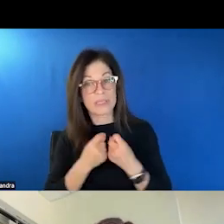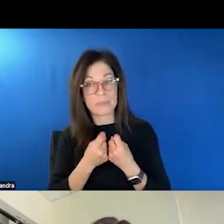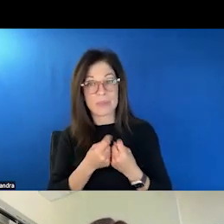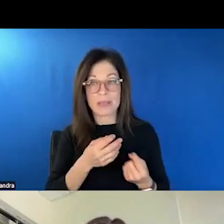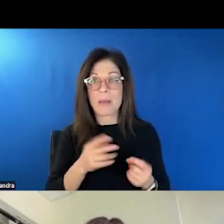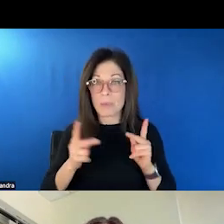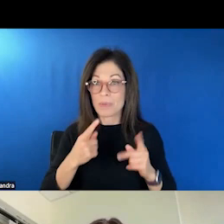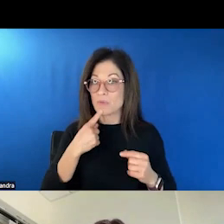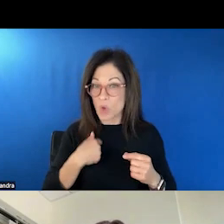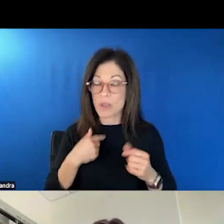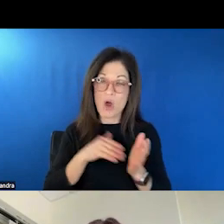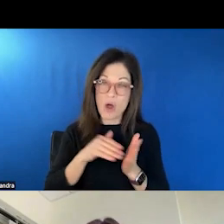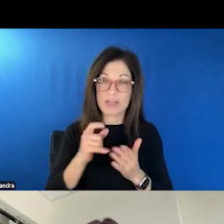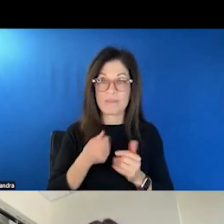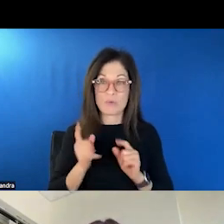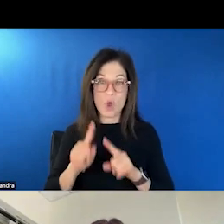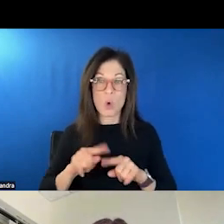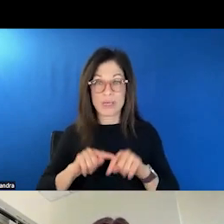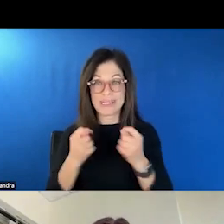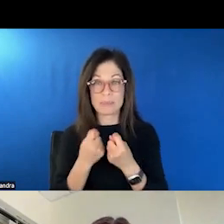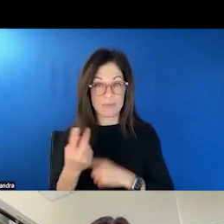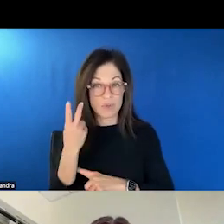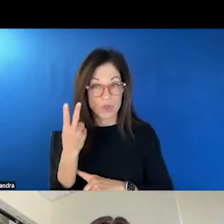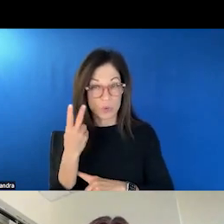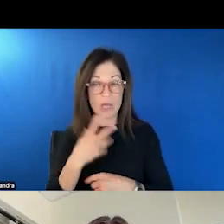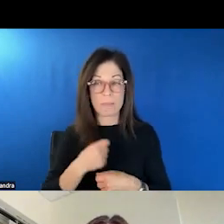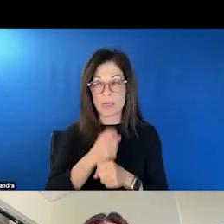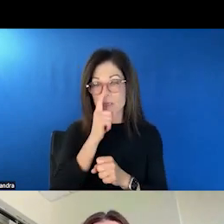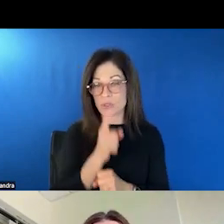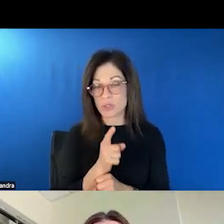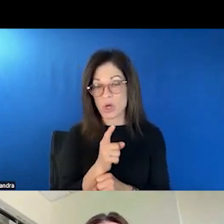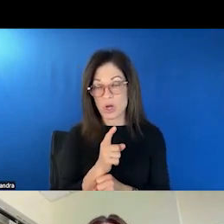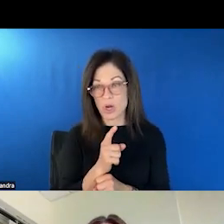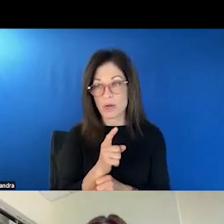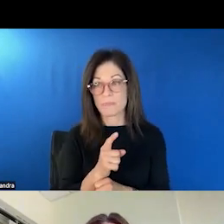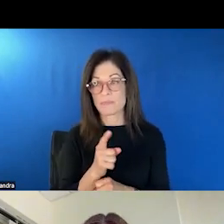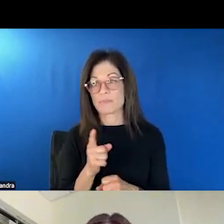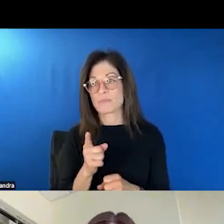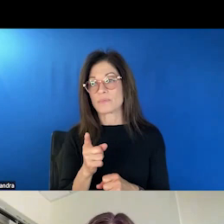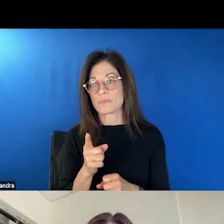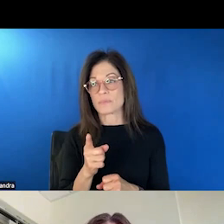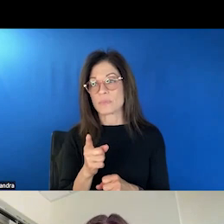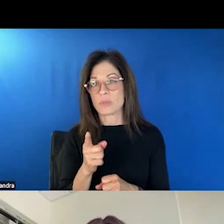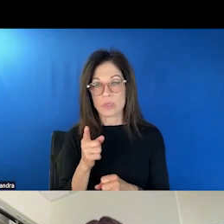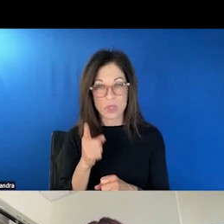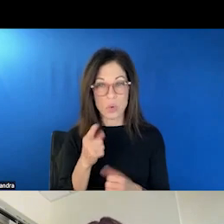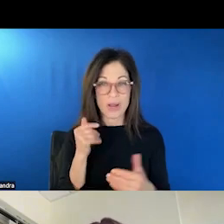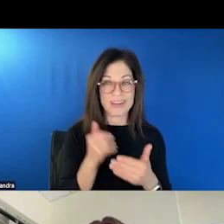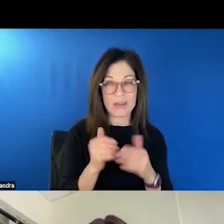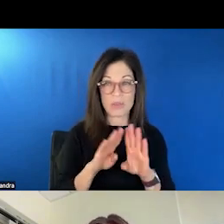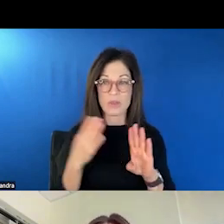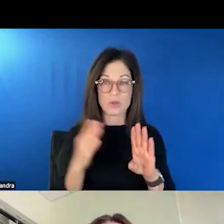GO IN TEAMS OF TWO, IF YOU MAKE SURE THAT THERE IS -- YOU ARE NEAR THE